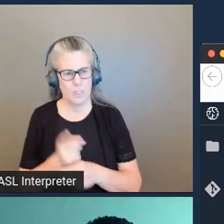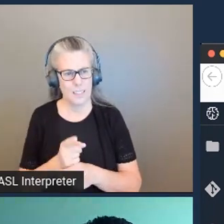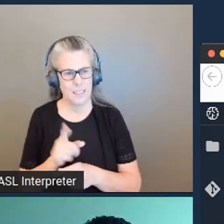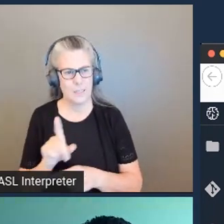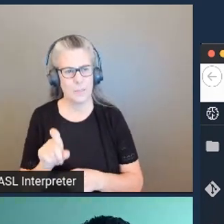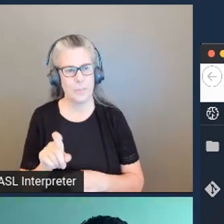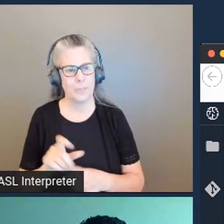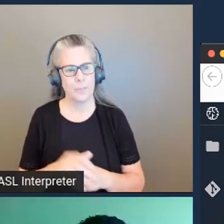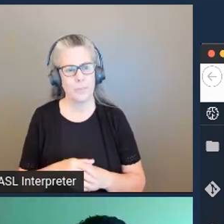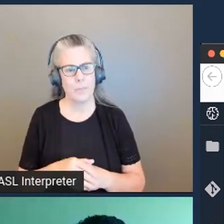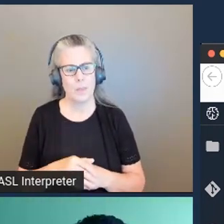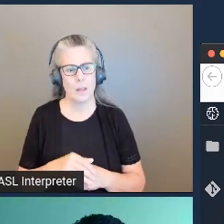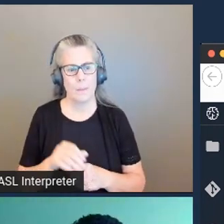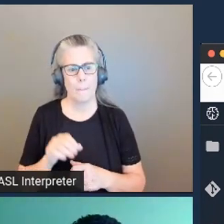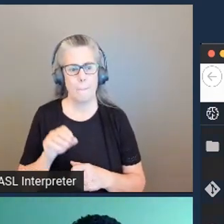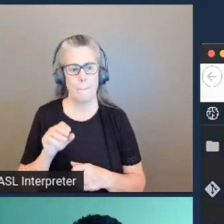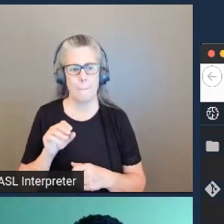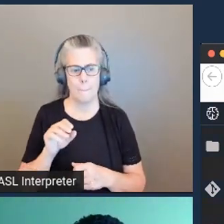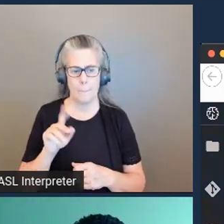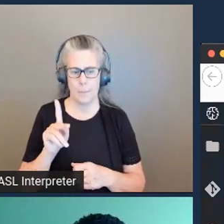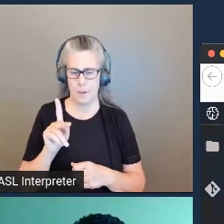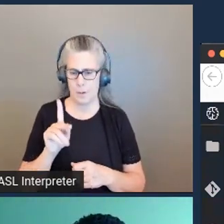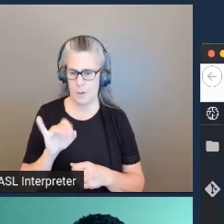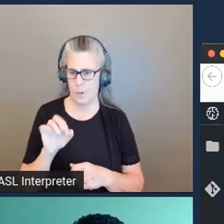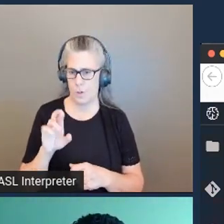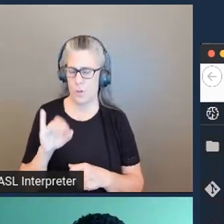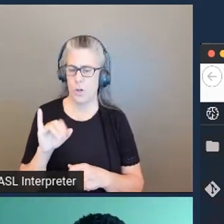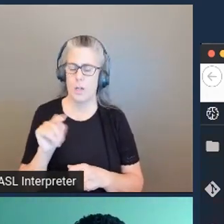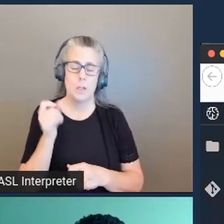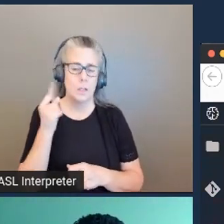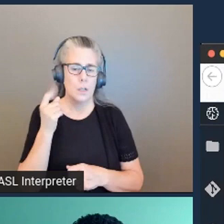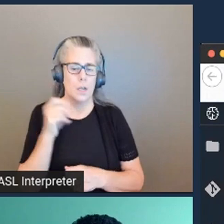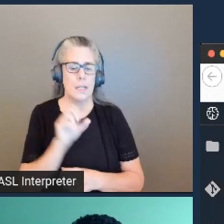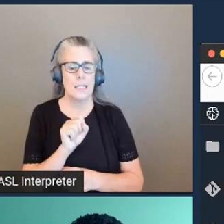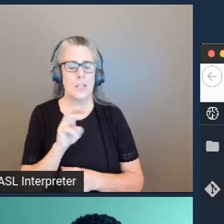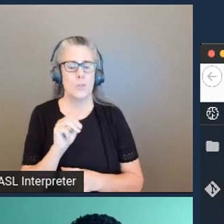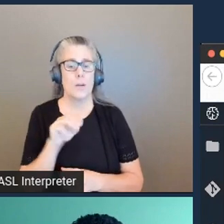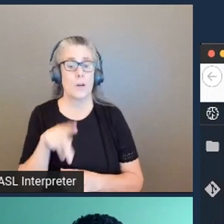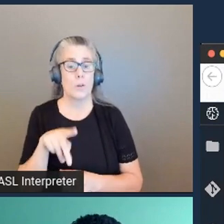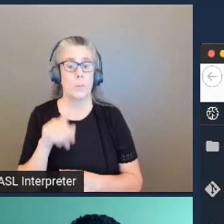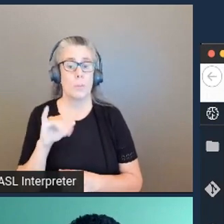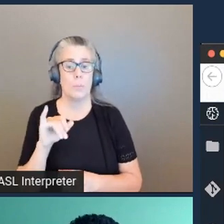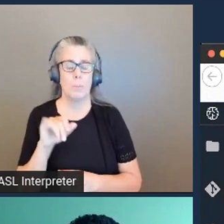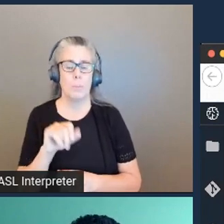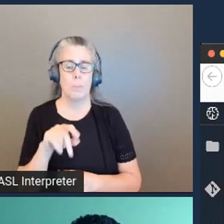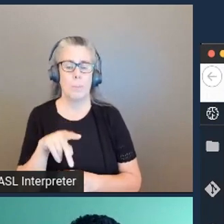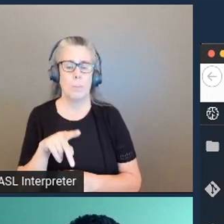So SageMaker Pipelines is meant for orchestrating your machine learning working.